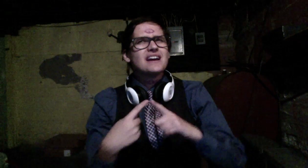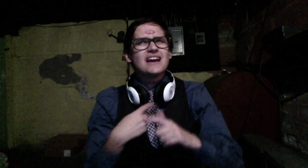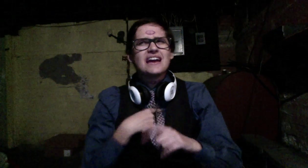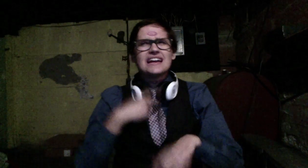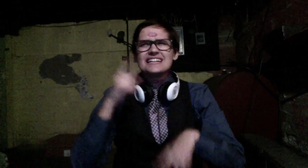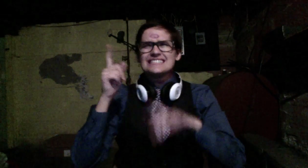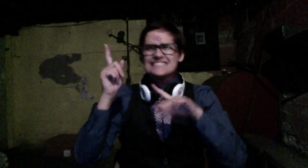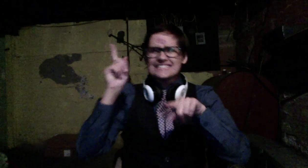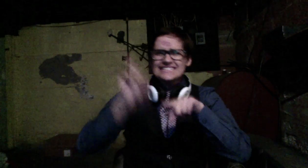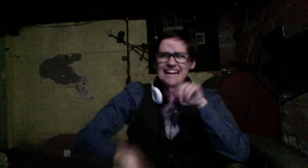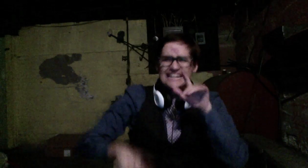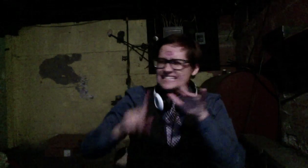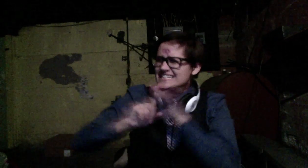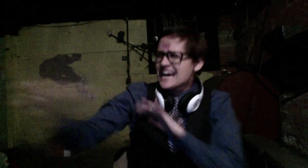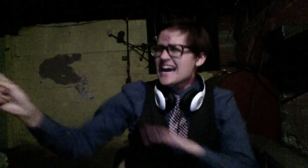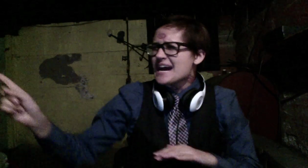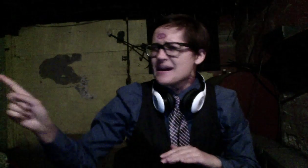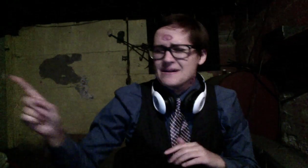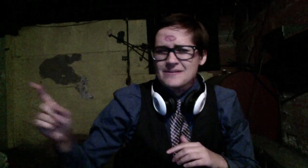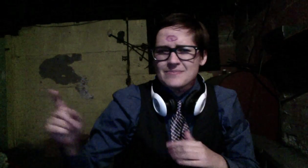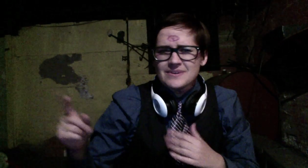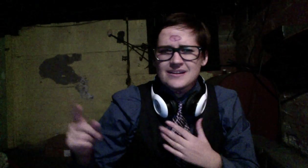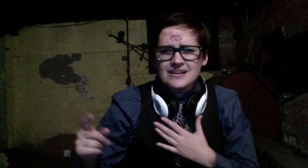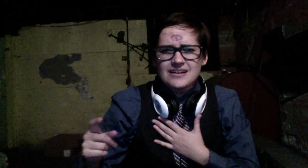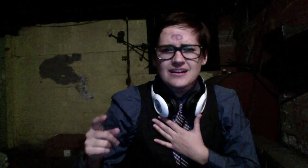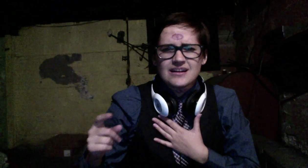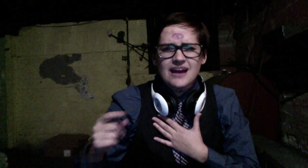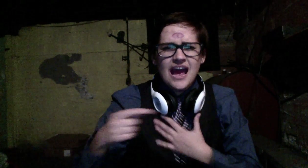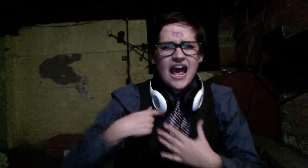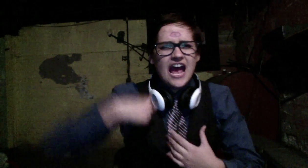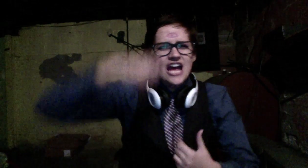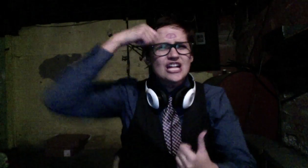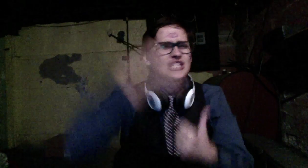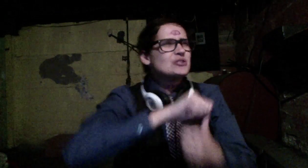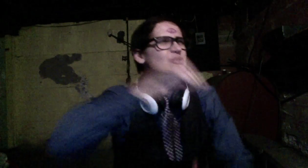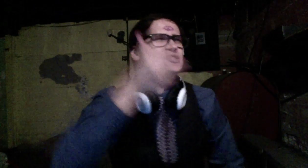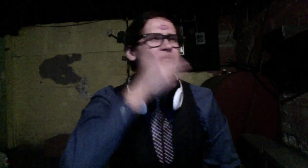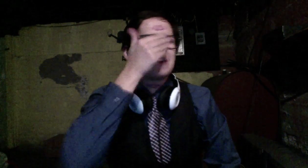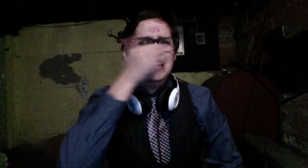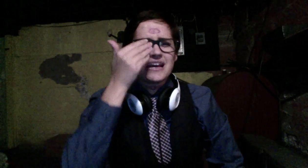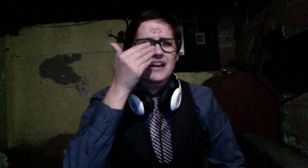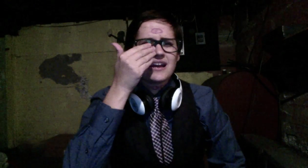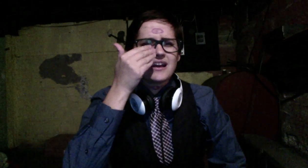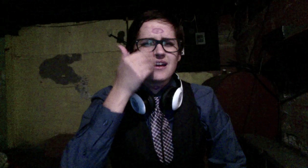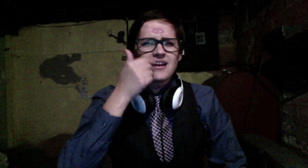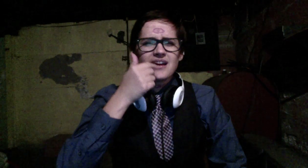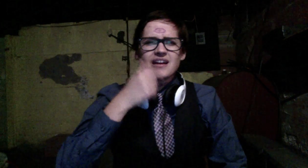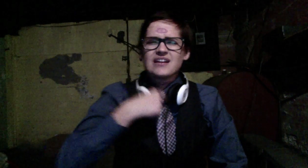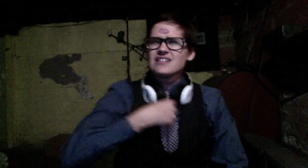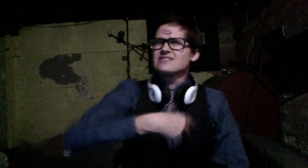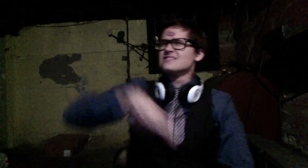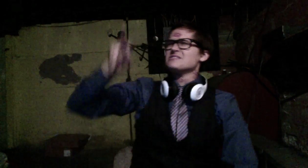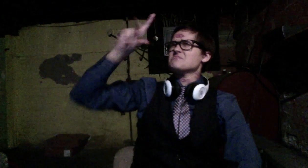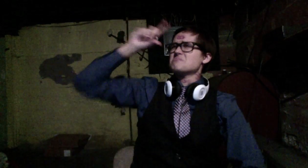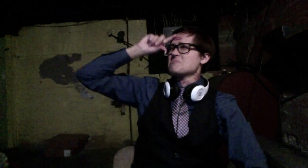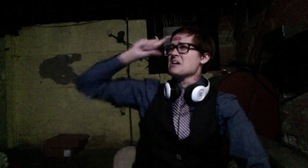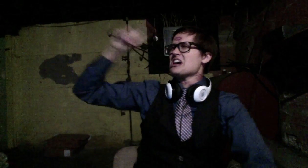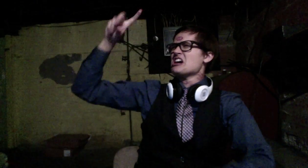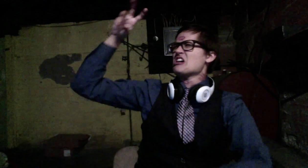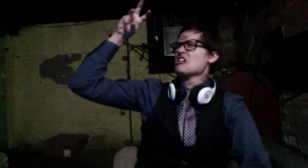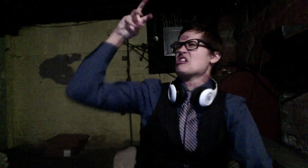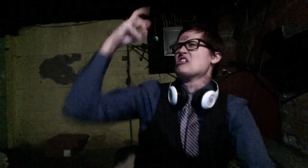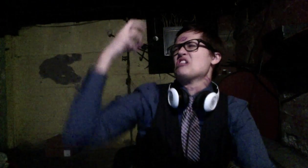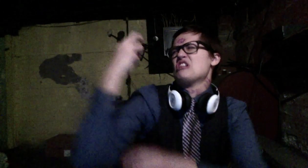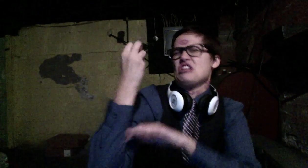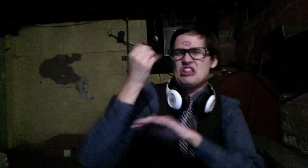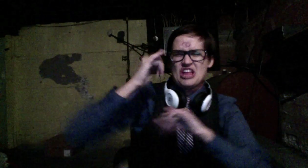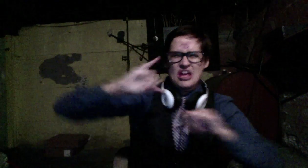WHEN I CAN'T ESCAPE I REMEMBER OTHER SMELL I LOOK-UP MOON SLINK LIKE